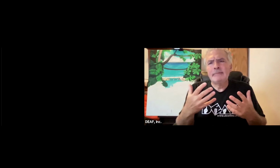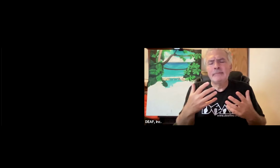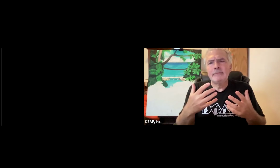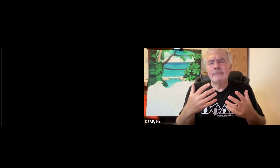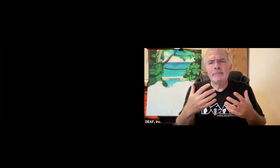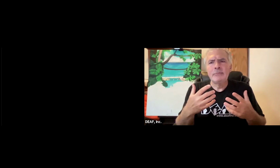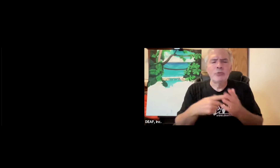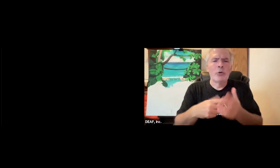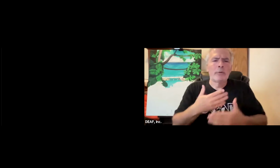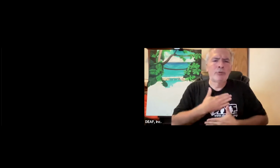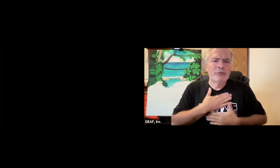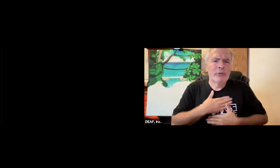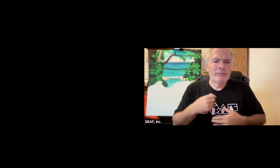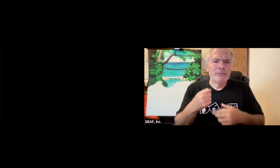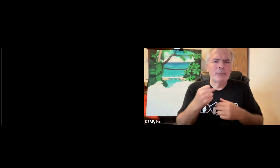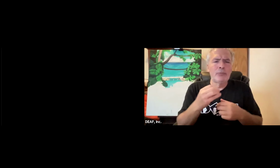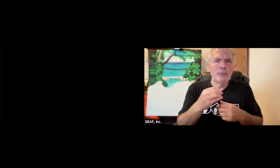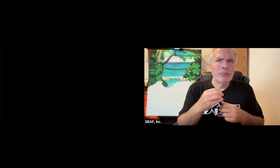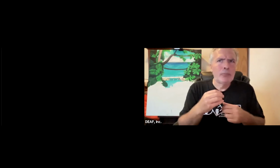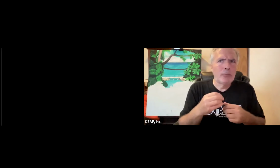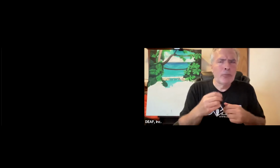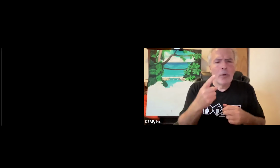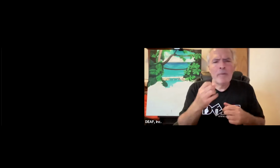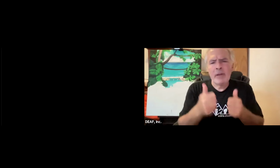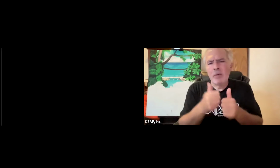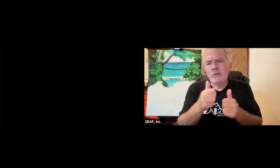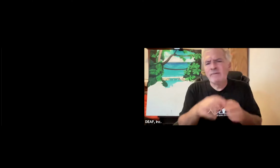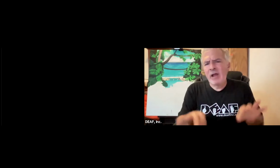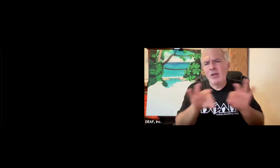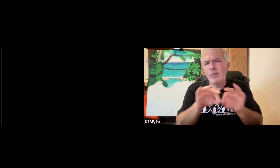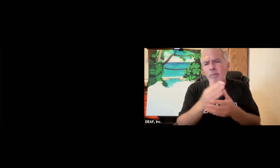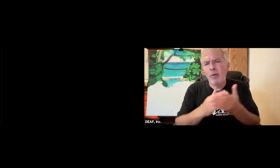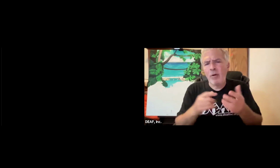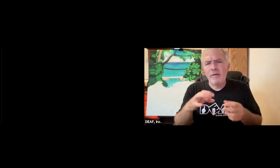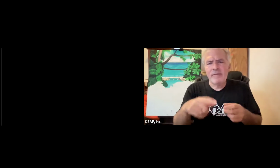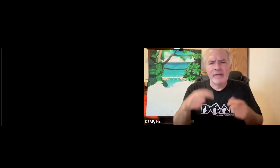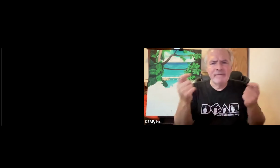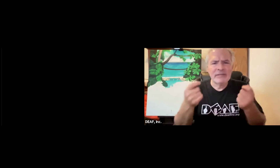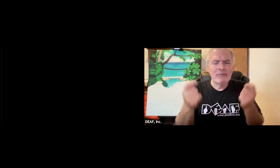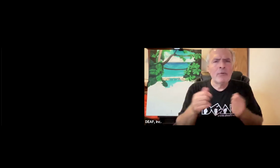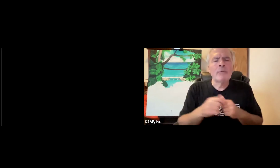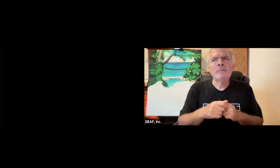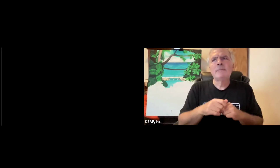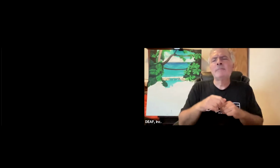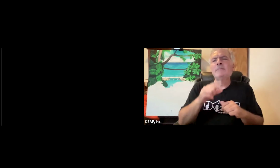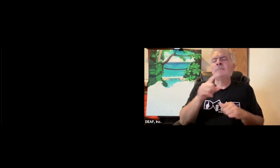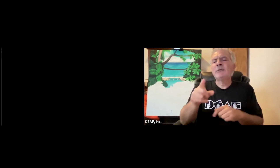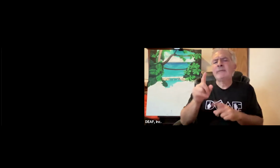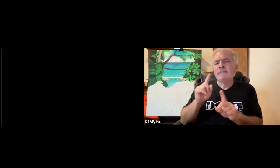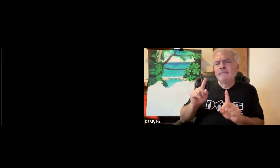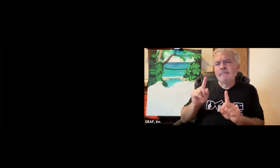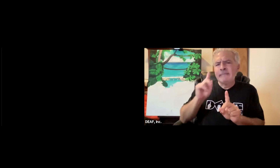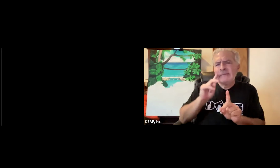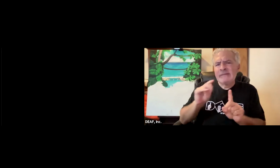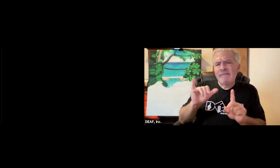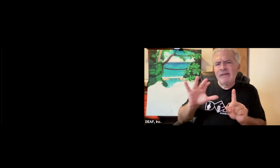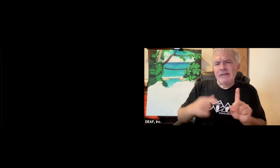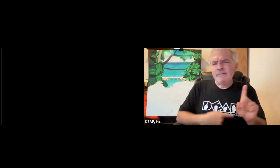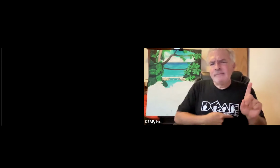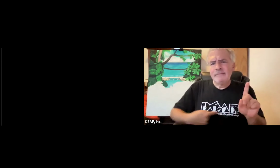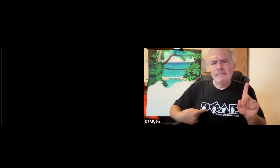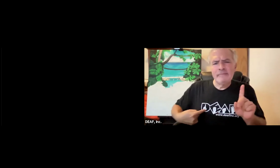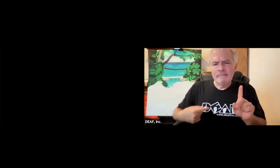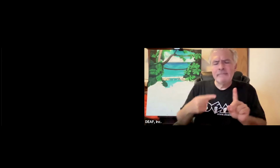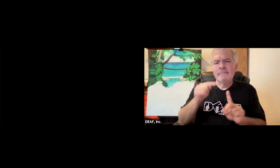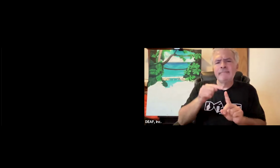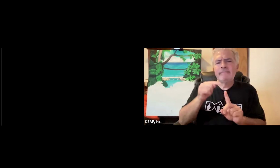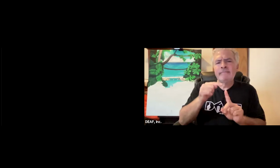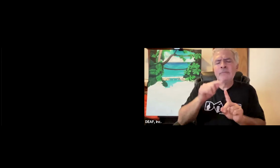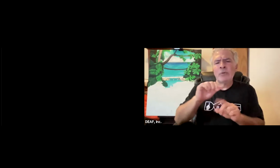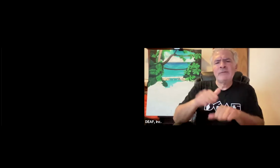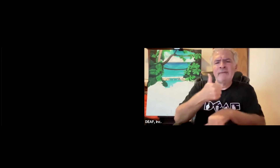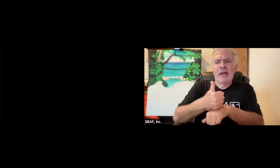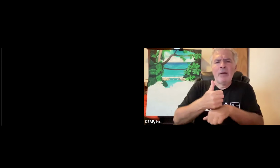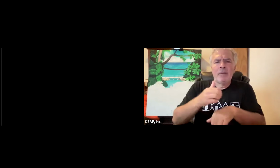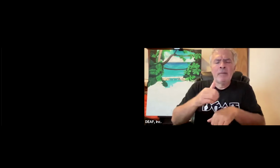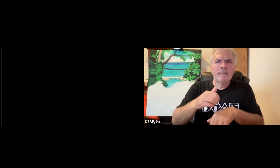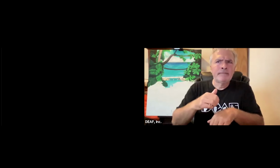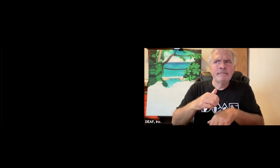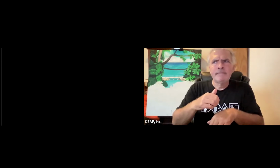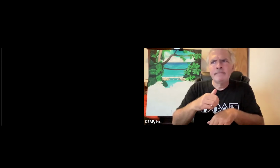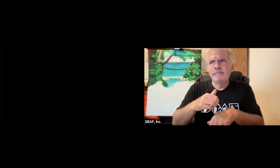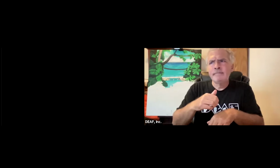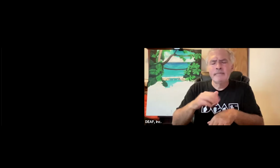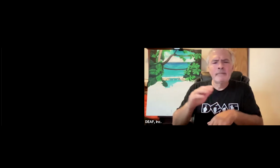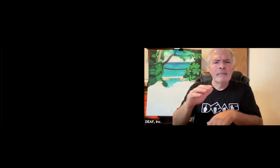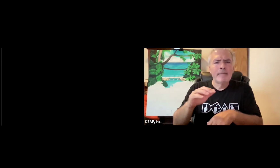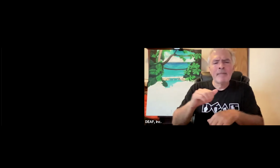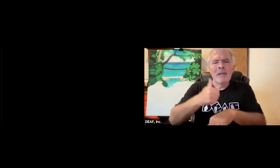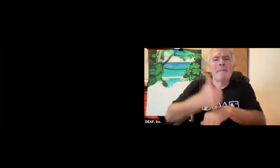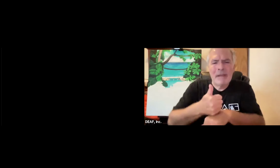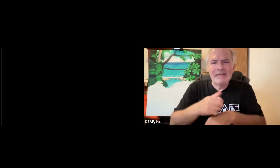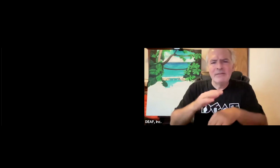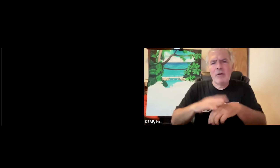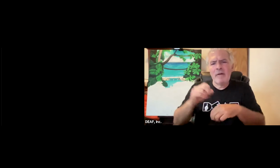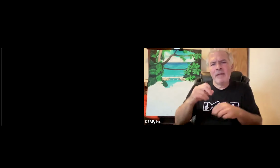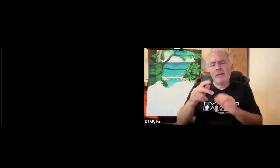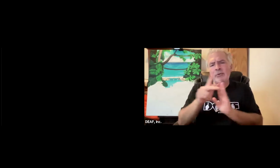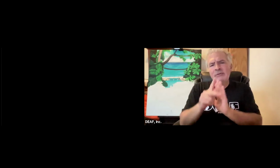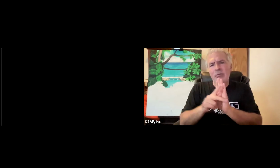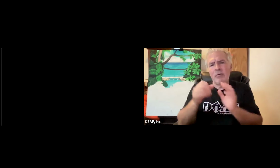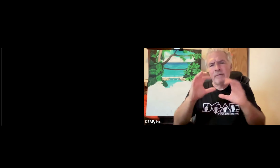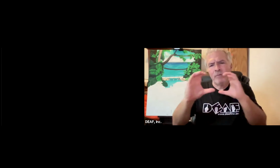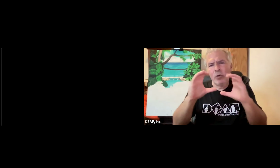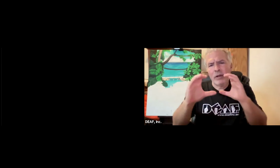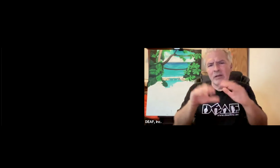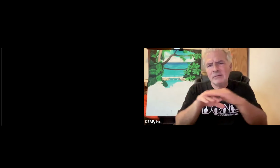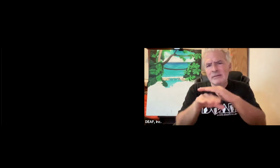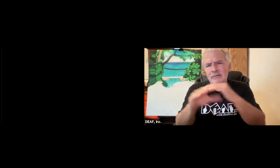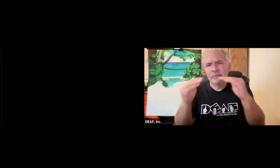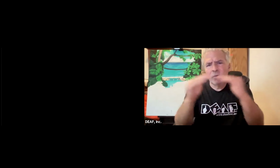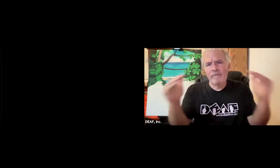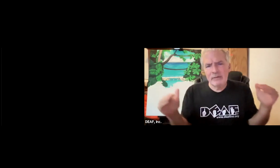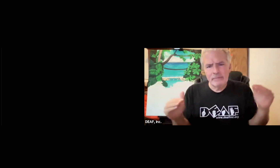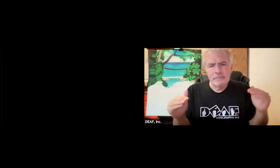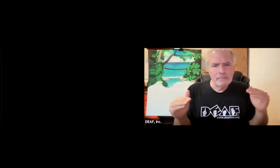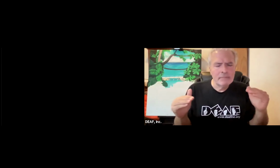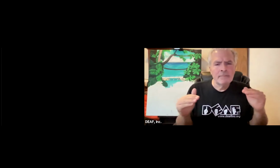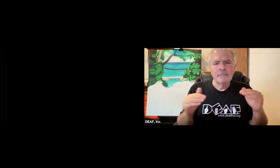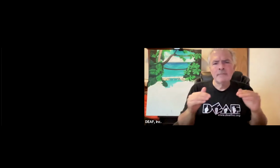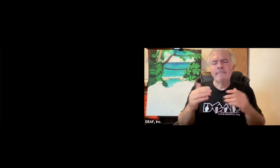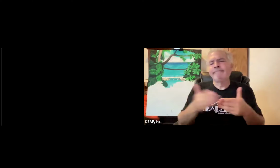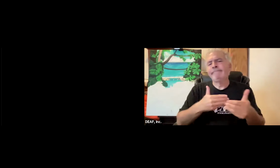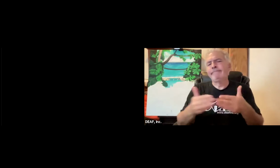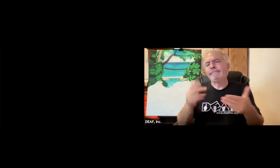one of the most valuable parts of the festival. DEAF Inc. is based on principles of communication access equality.